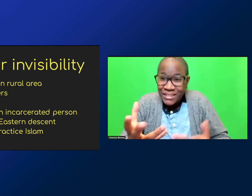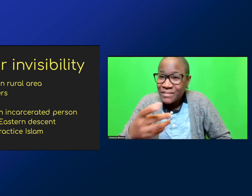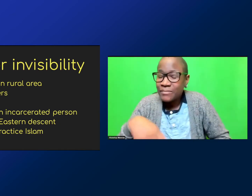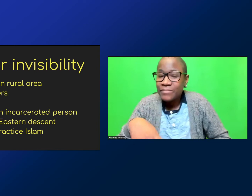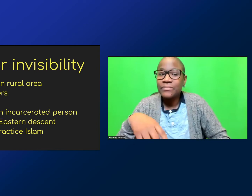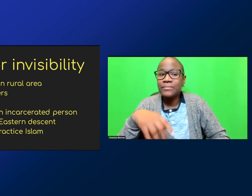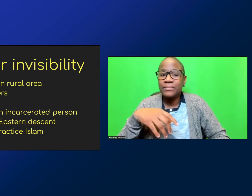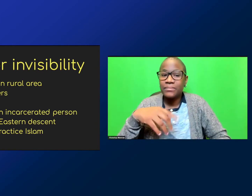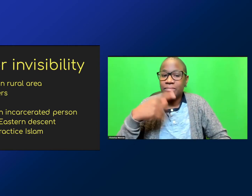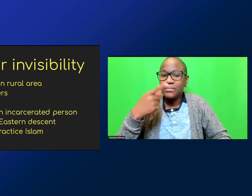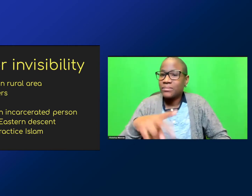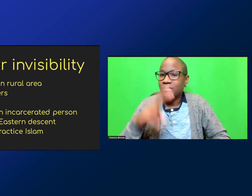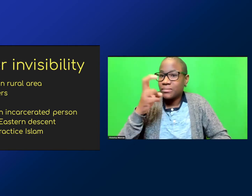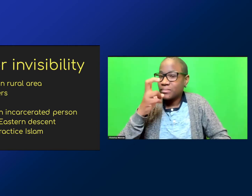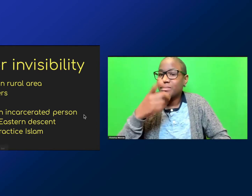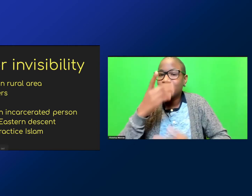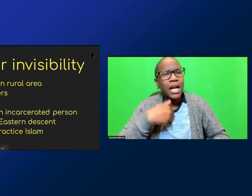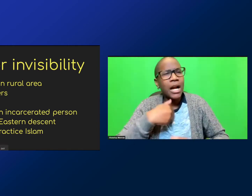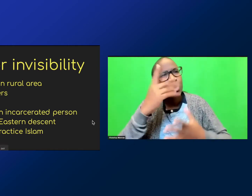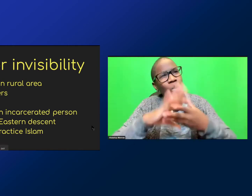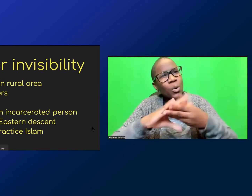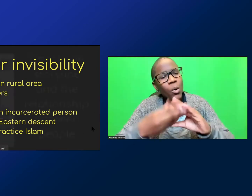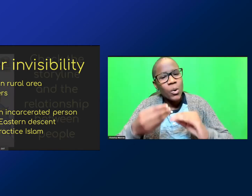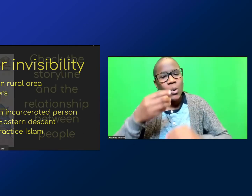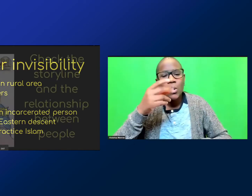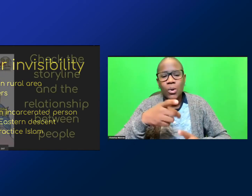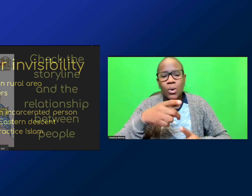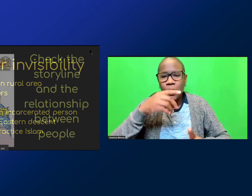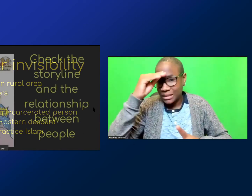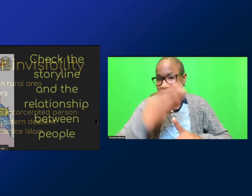and it wasn't until actually last year that i realized how bad this book series actually is